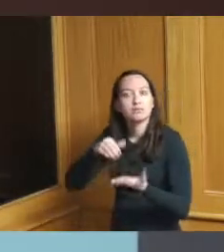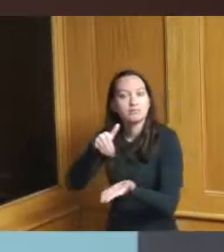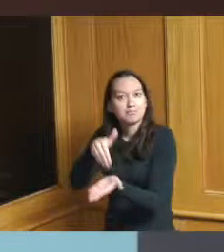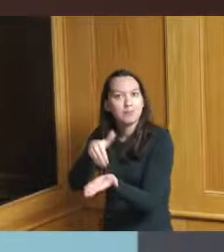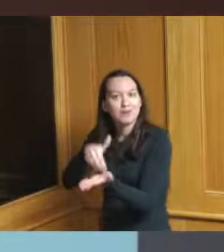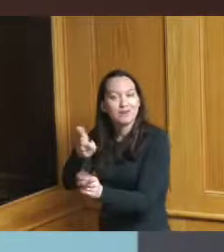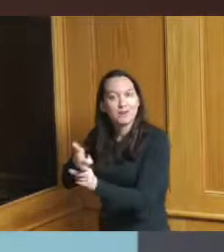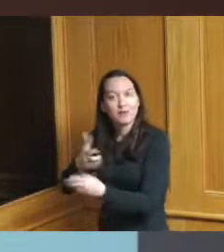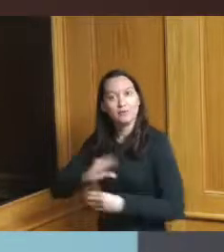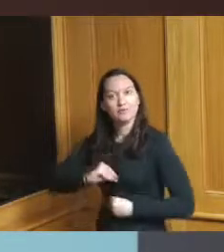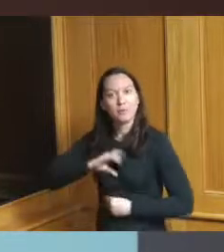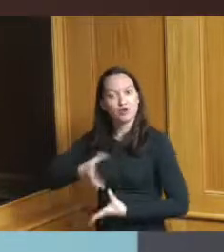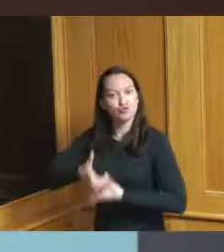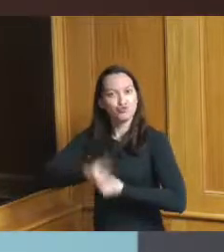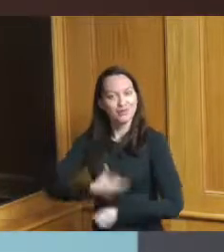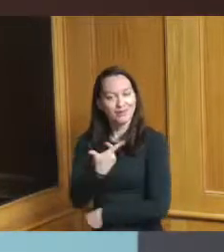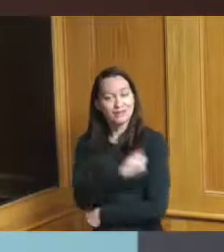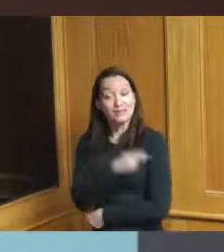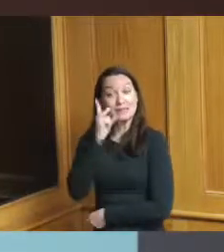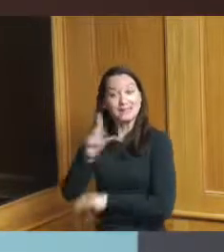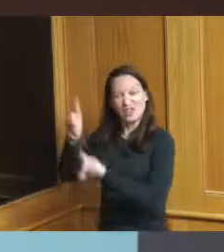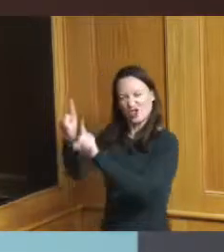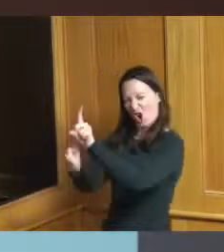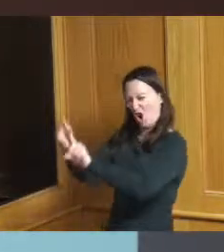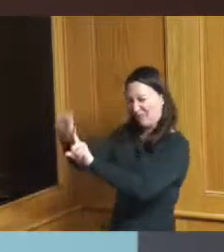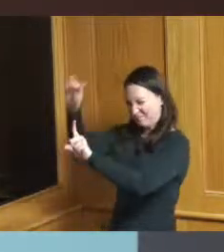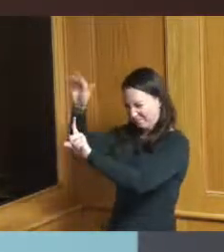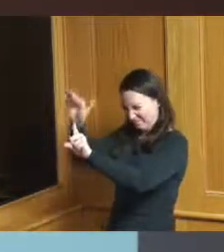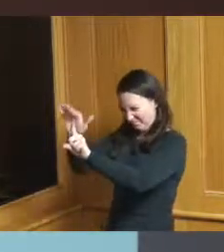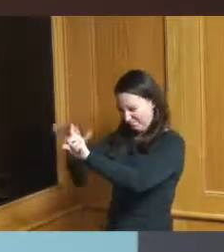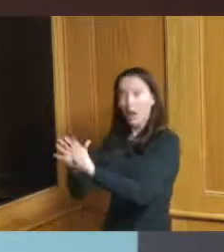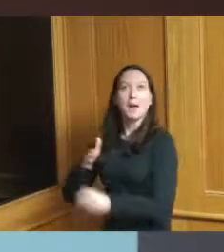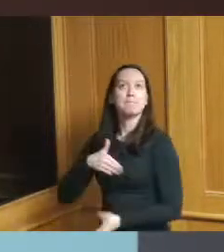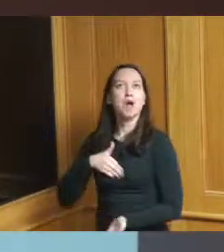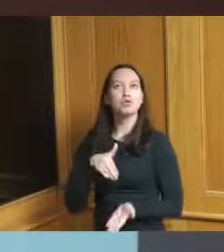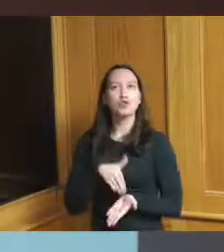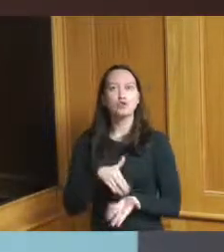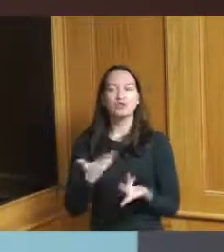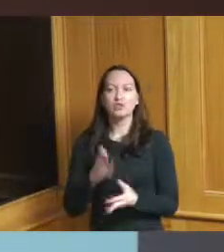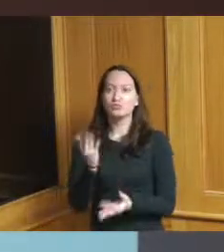so you see by that star halfway down my doctor suggested that I get the vaccine